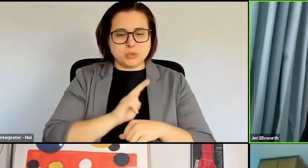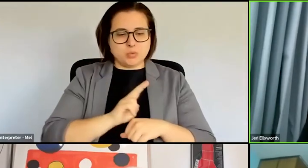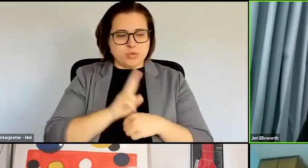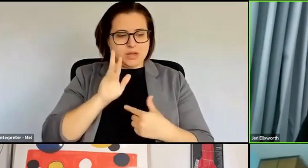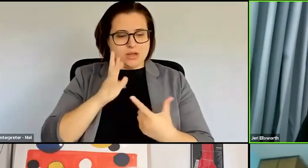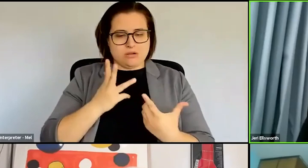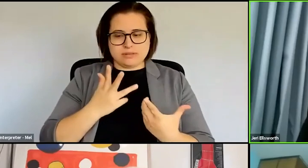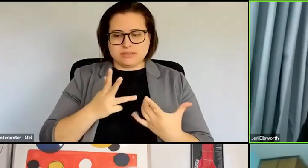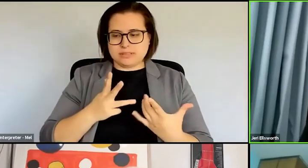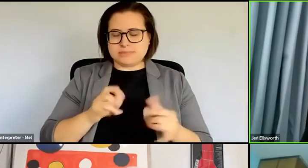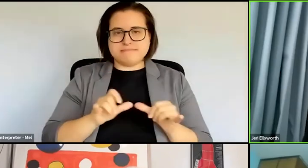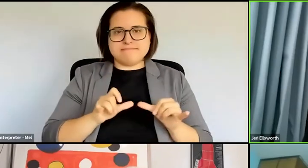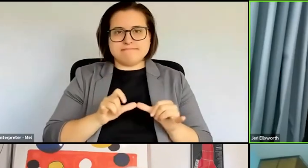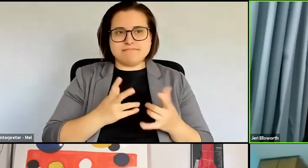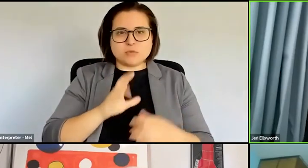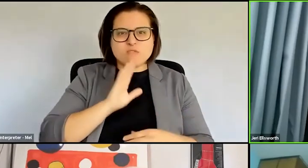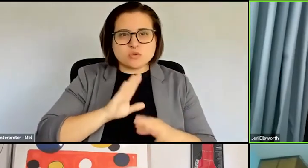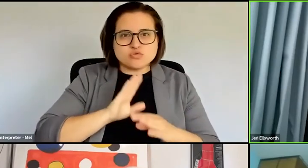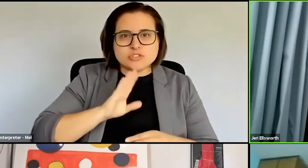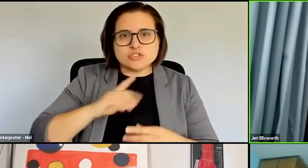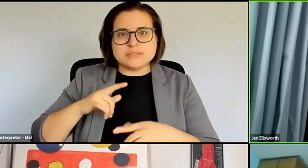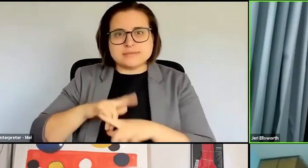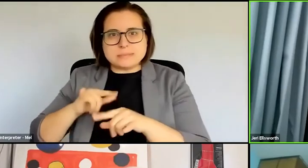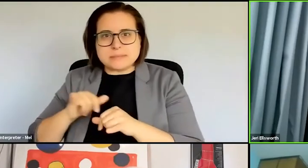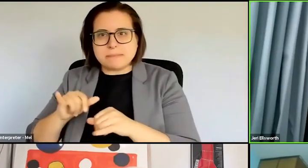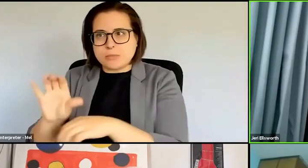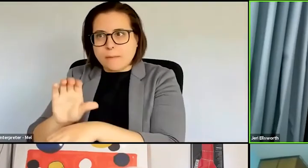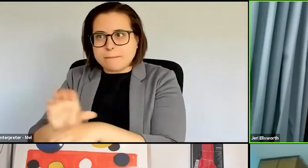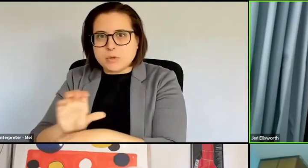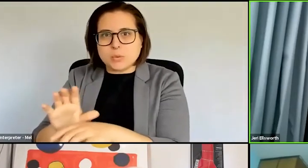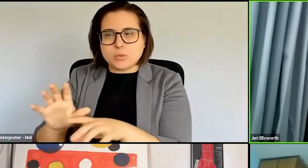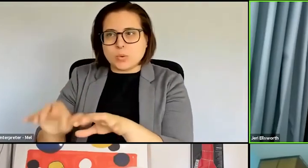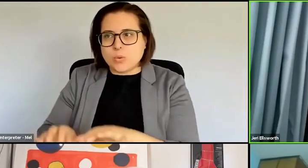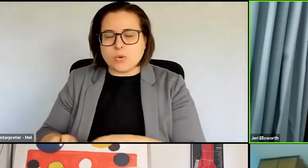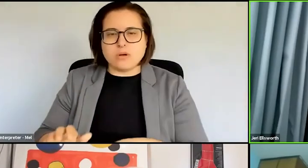state while you're trying to interface with the computer you know, some are more subtle